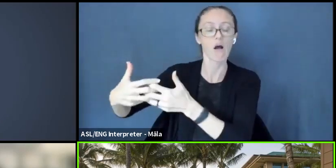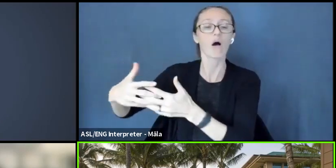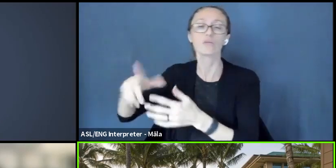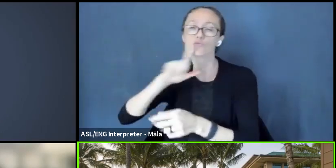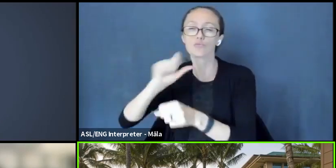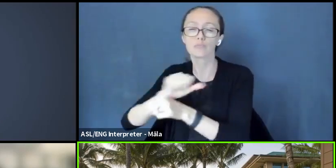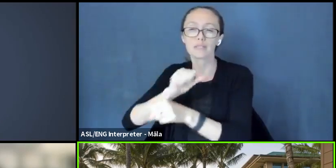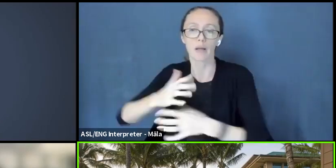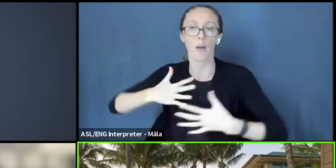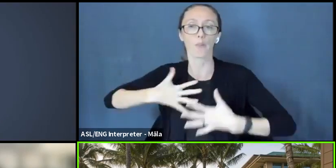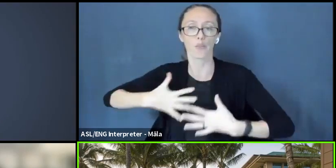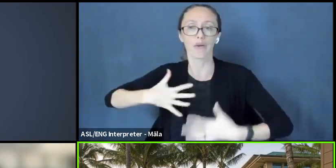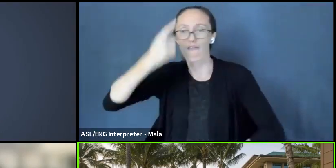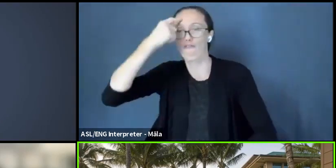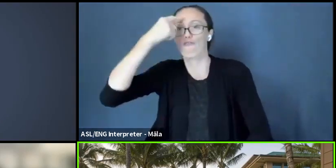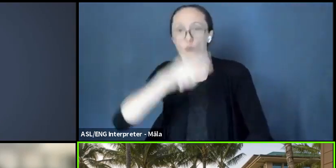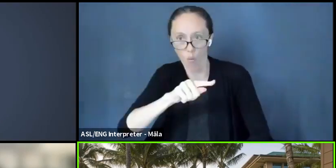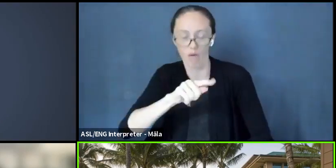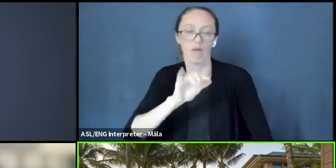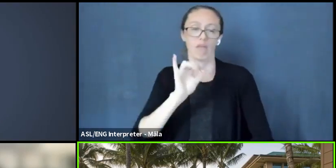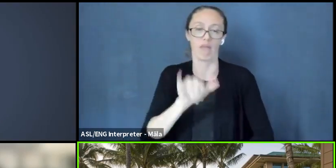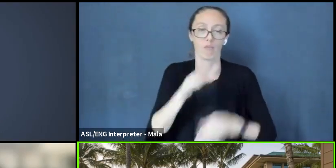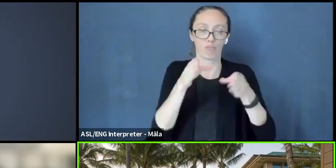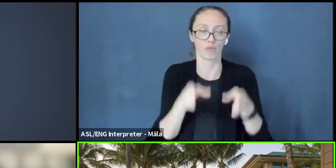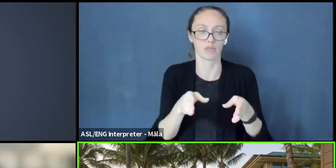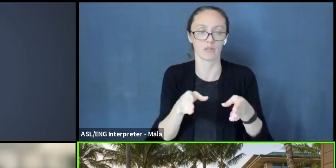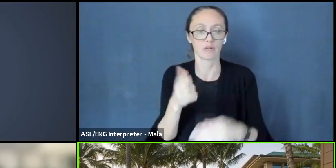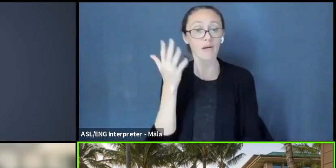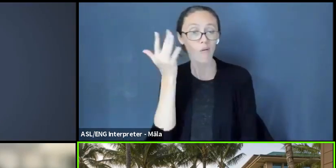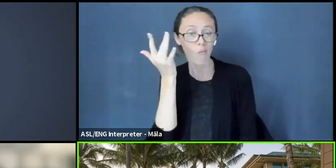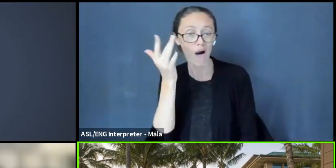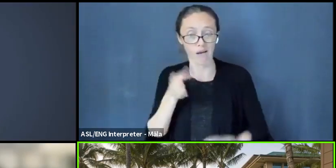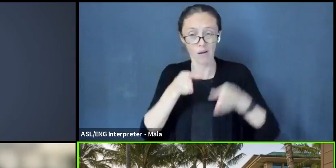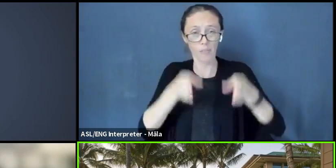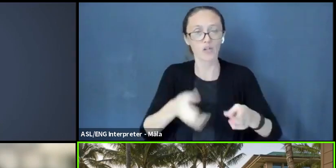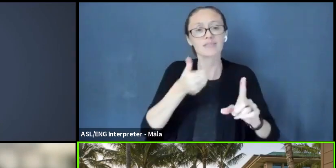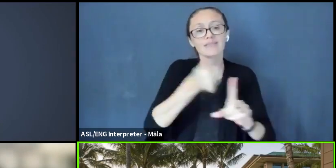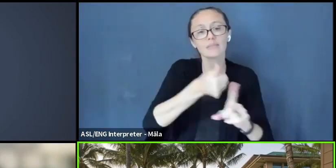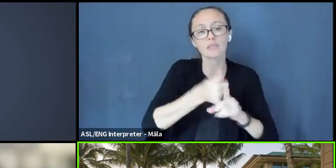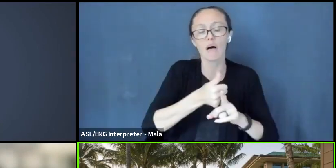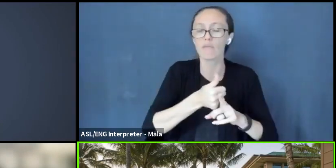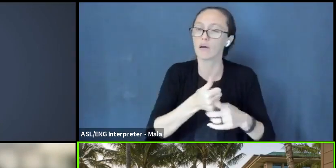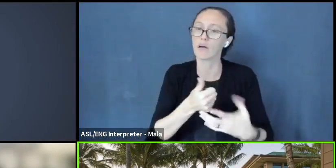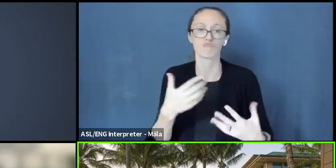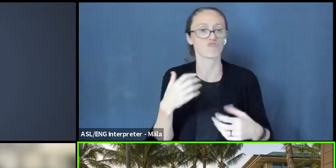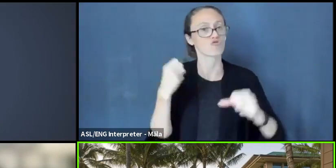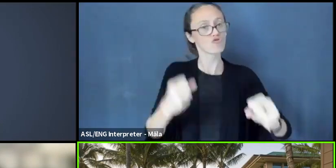they have, no longer have enough strength to breathe on their own, but patients in intensive